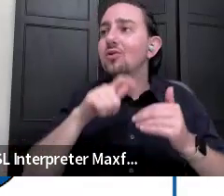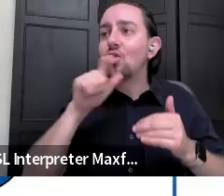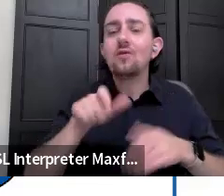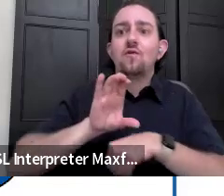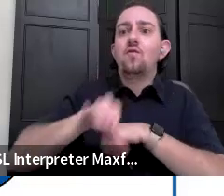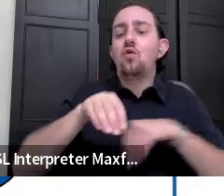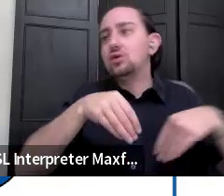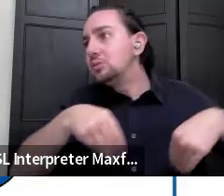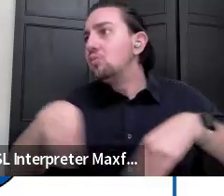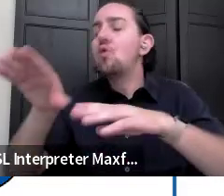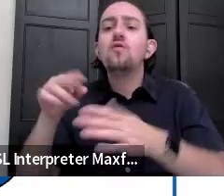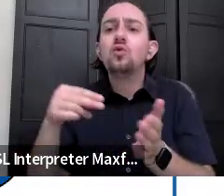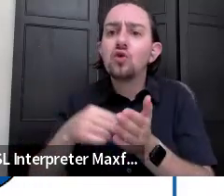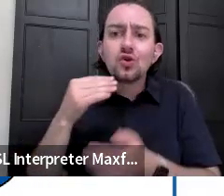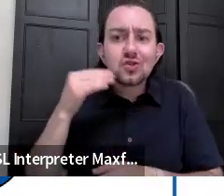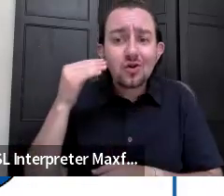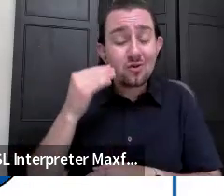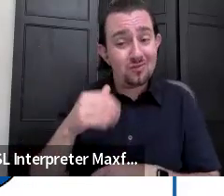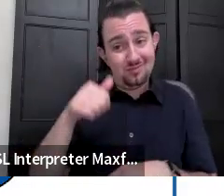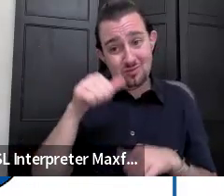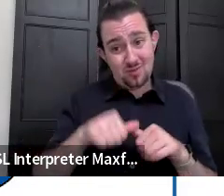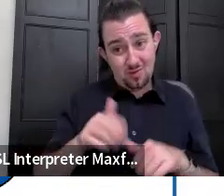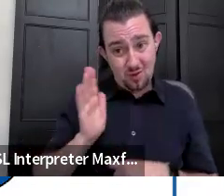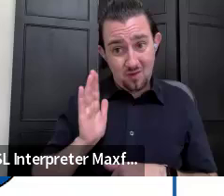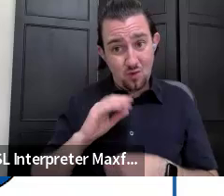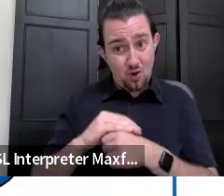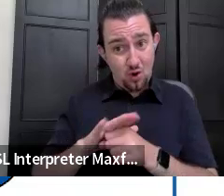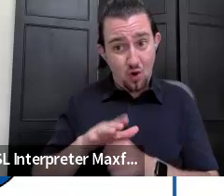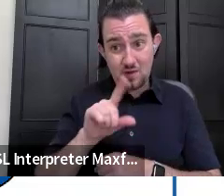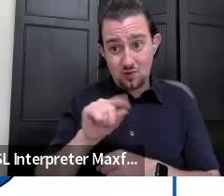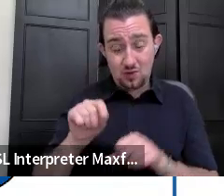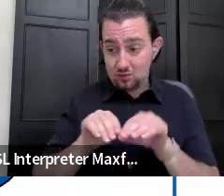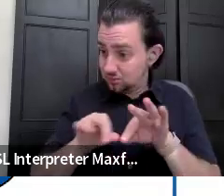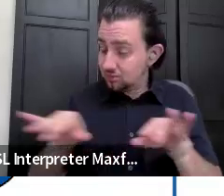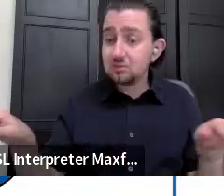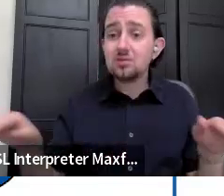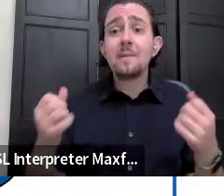during COVID, where the vast majority of the people who died during COVID